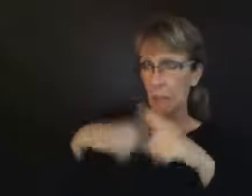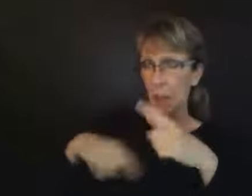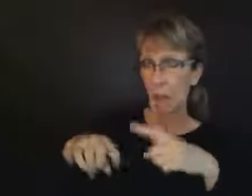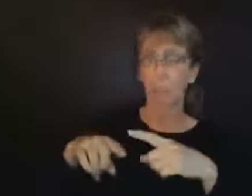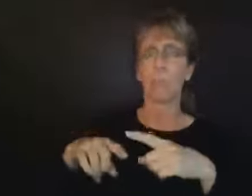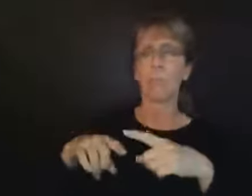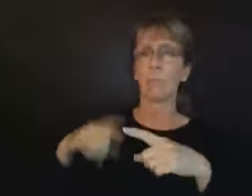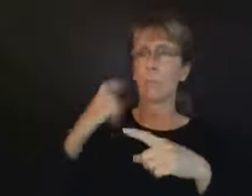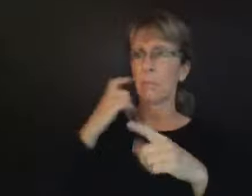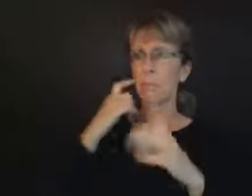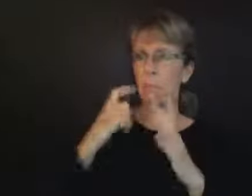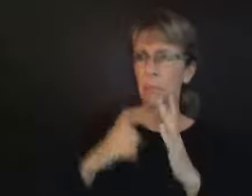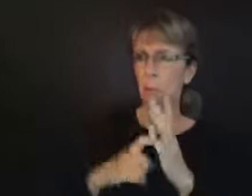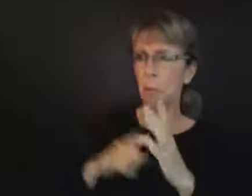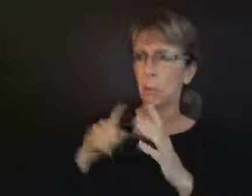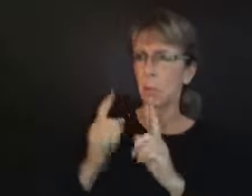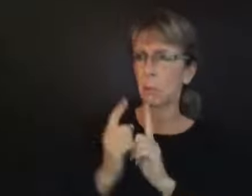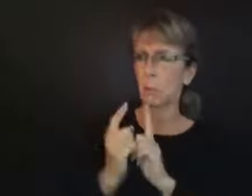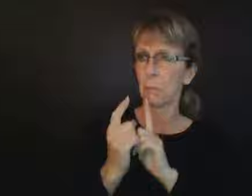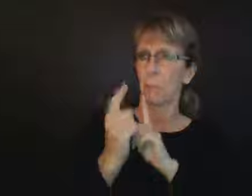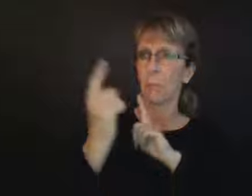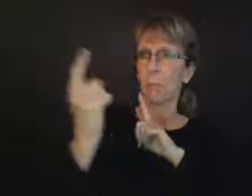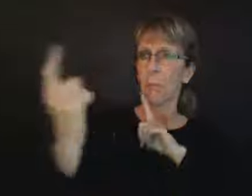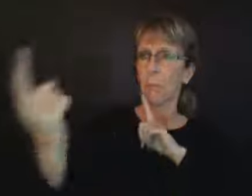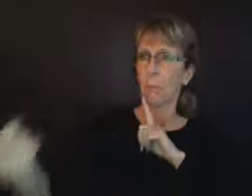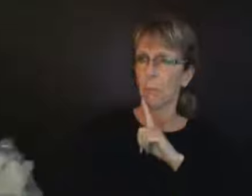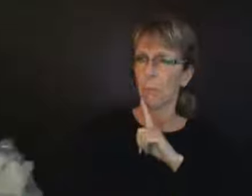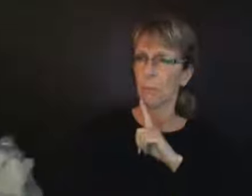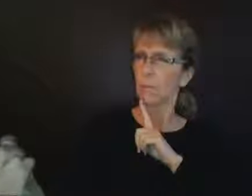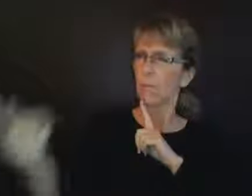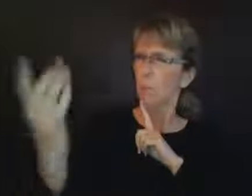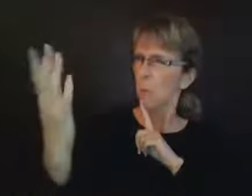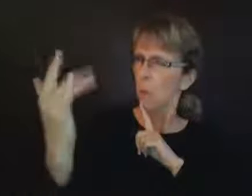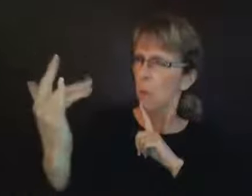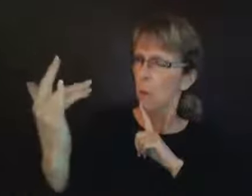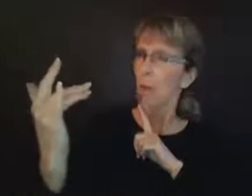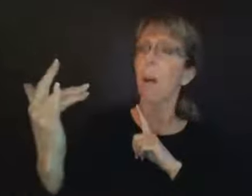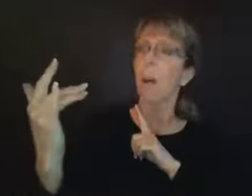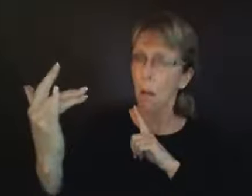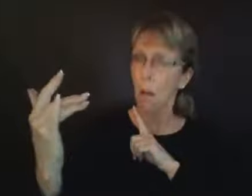I would start to sign and I noticed that they would get up and move away from me. Why??